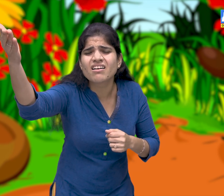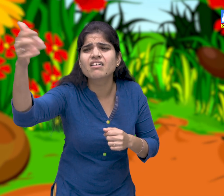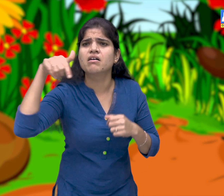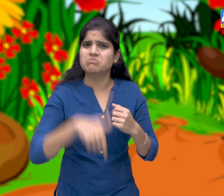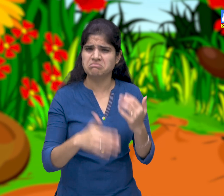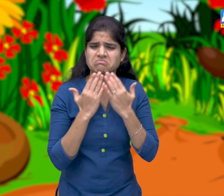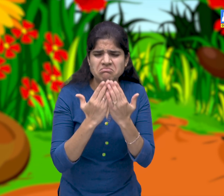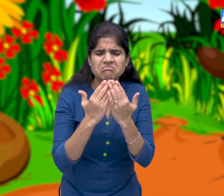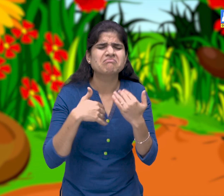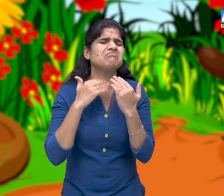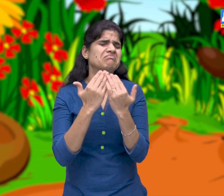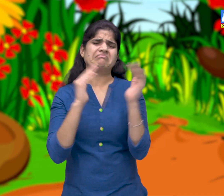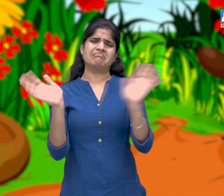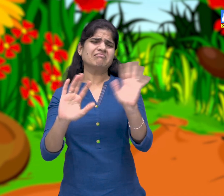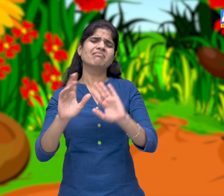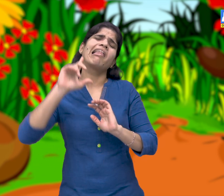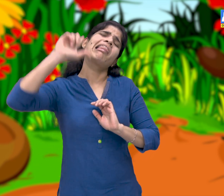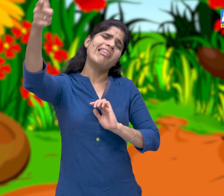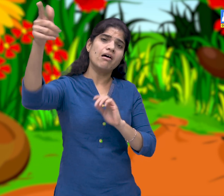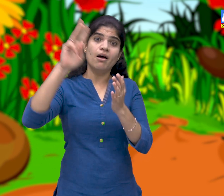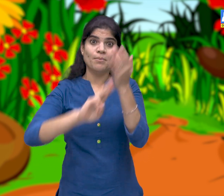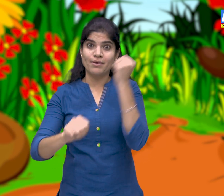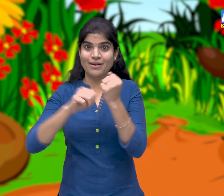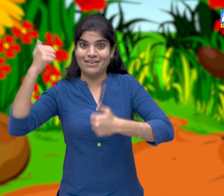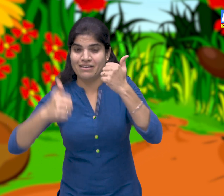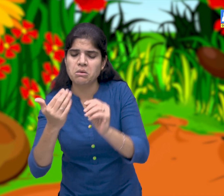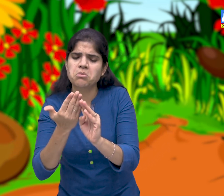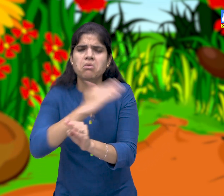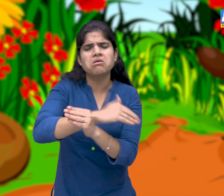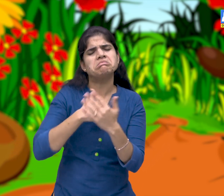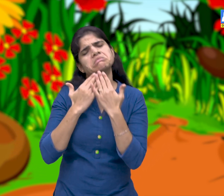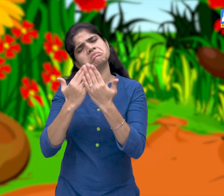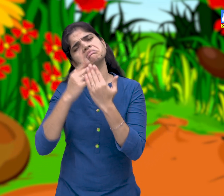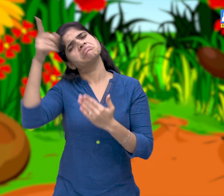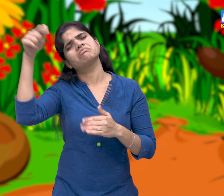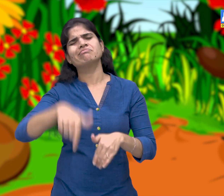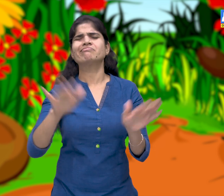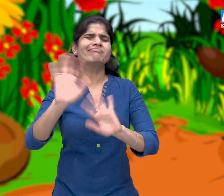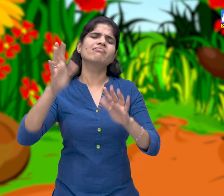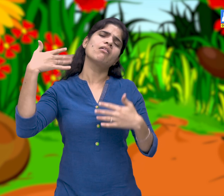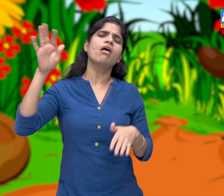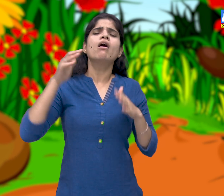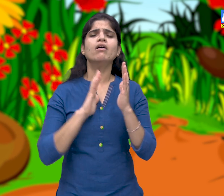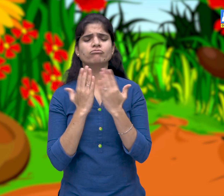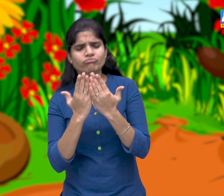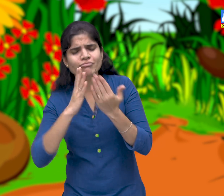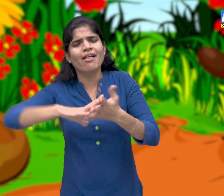for the final exams due in March. They prefer to study when the exam dates are closer.